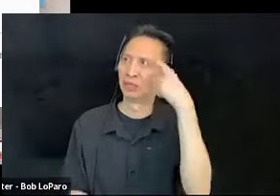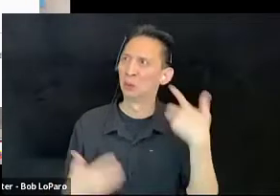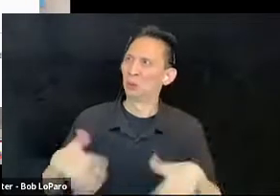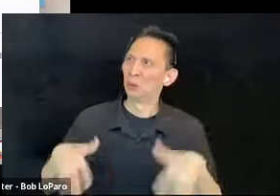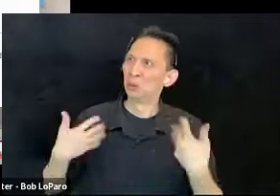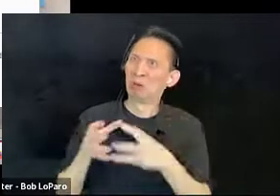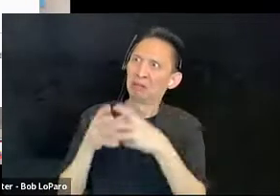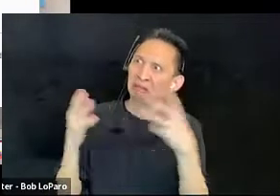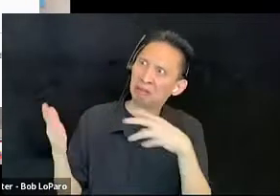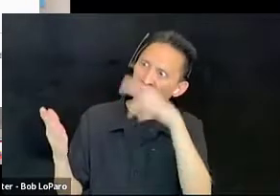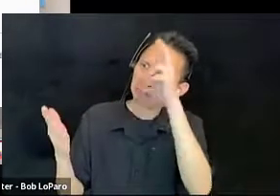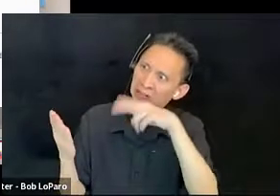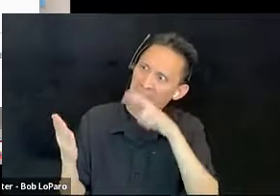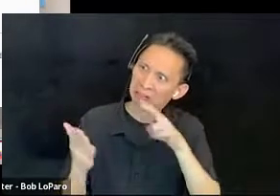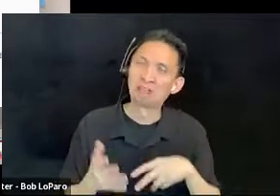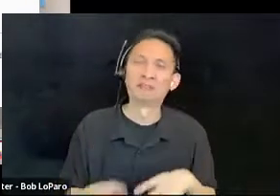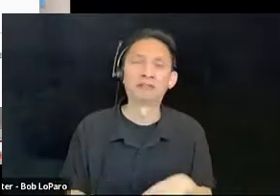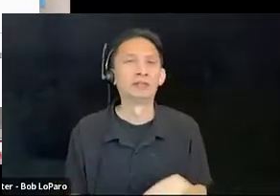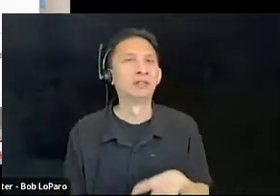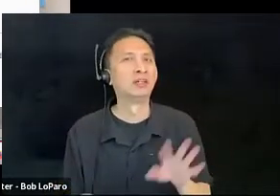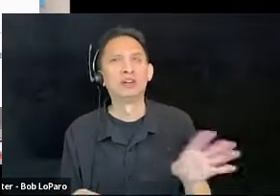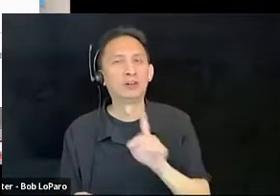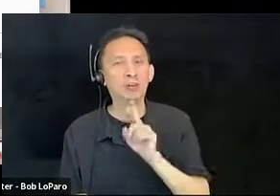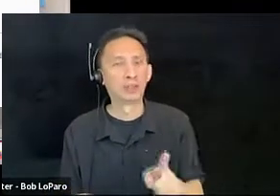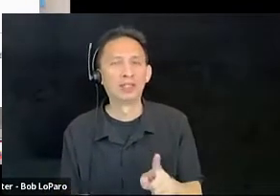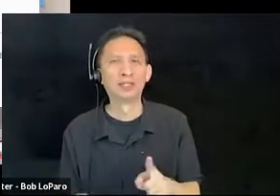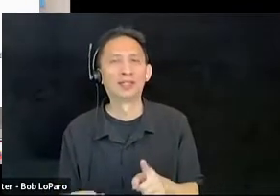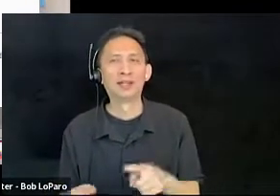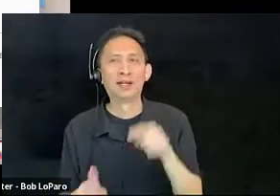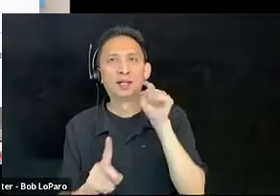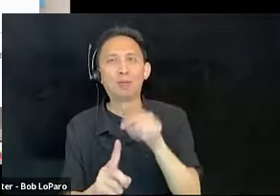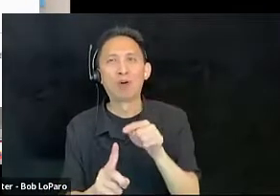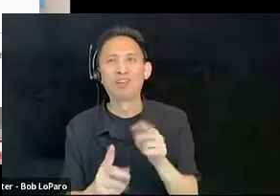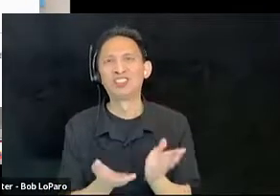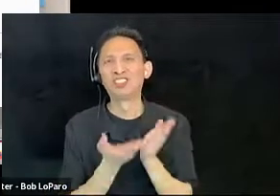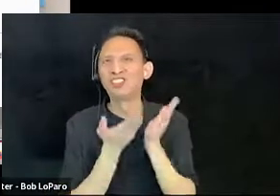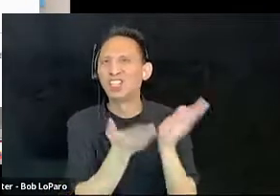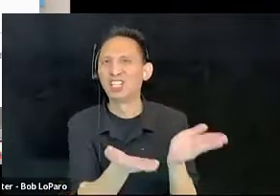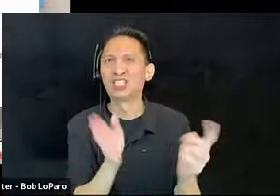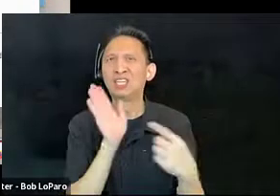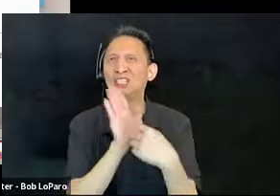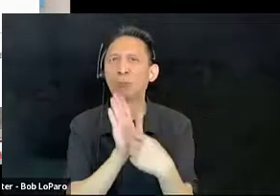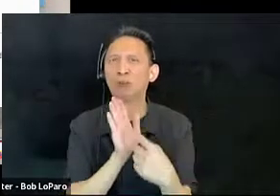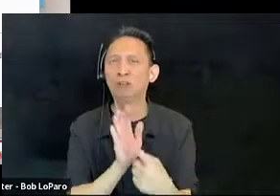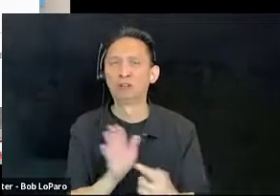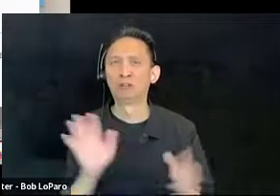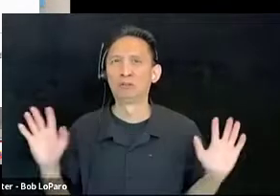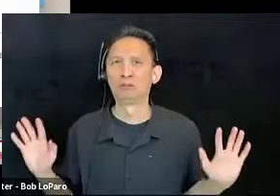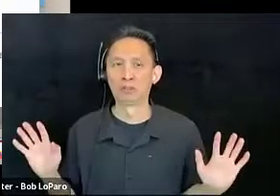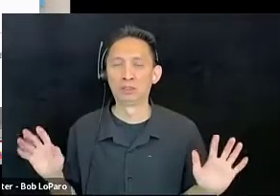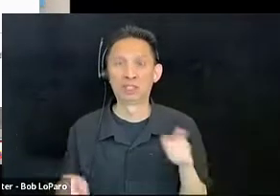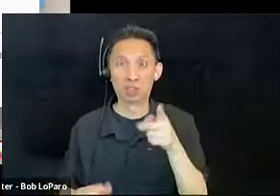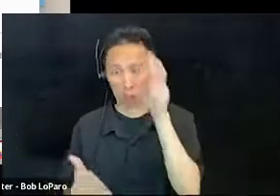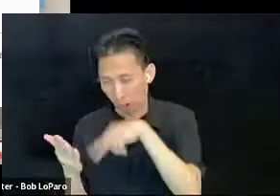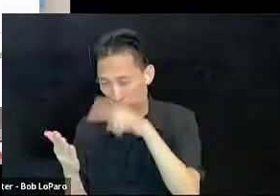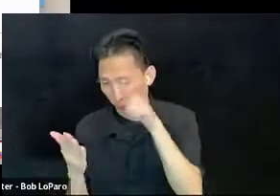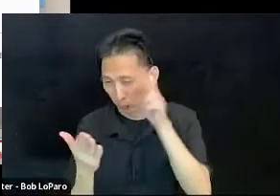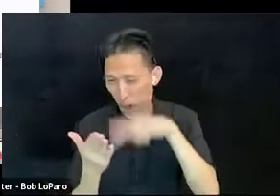but hopefully it's actually fairly straight forward. You don't need to look at all of the information on this. You just need to find out where your student is